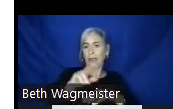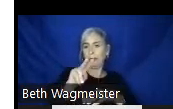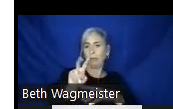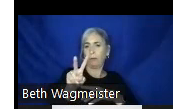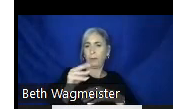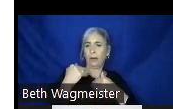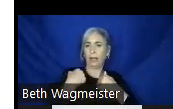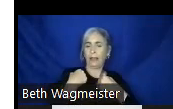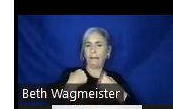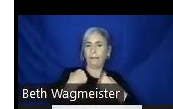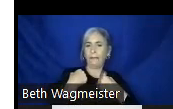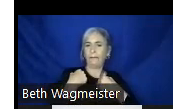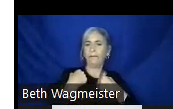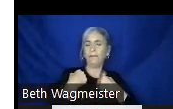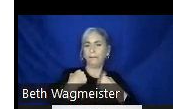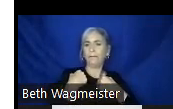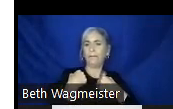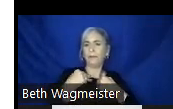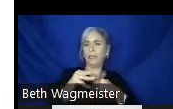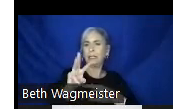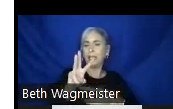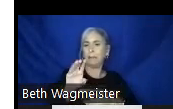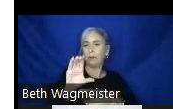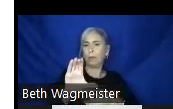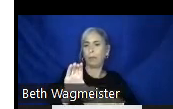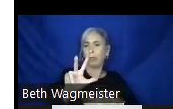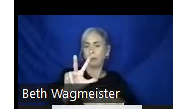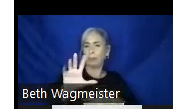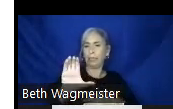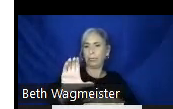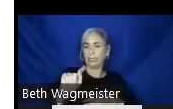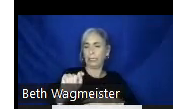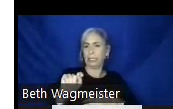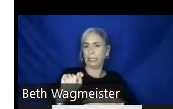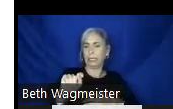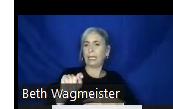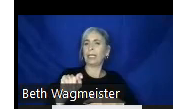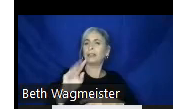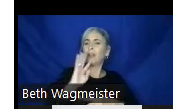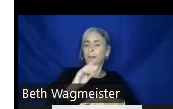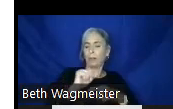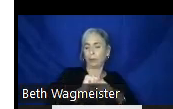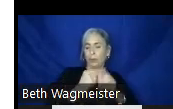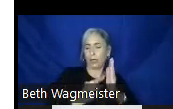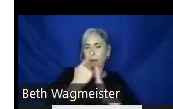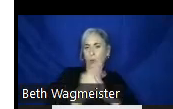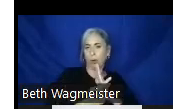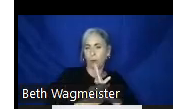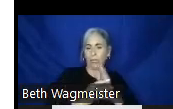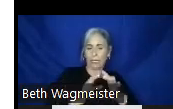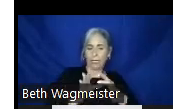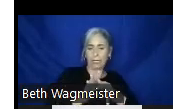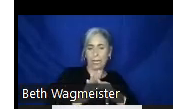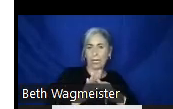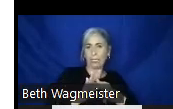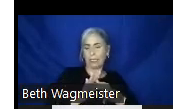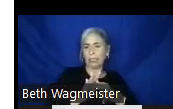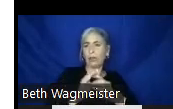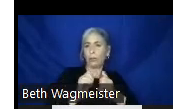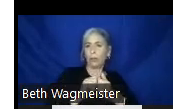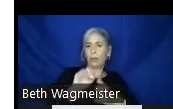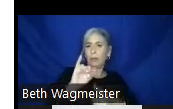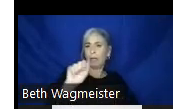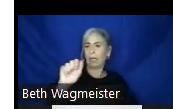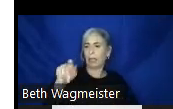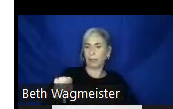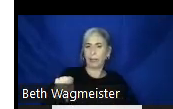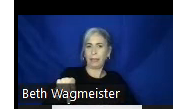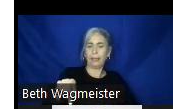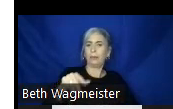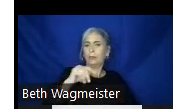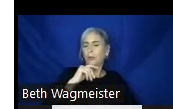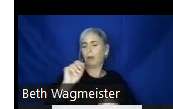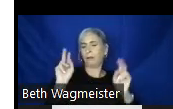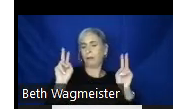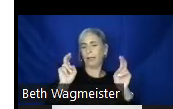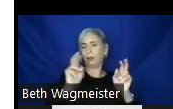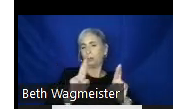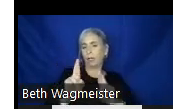Danielle Moldova from W3C talk about the presentation and that from IAAP. Next week